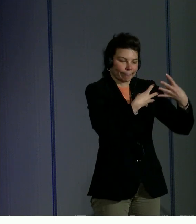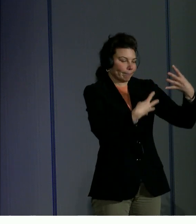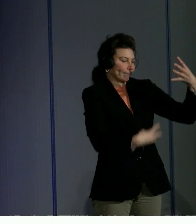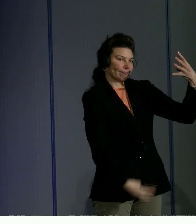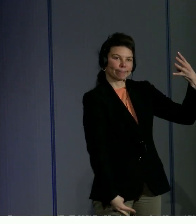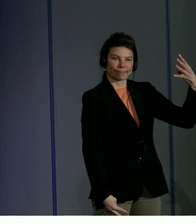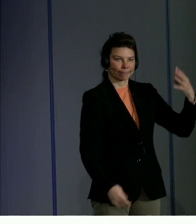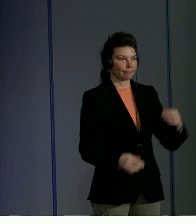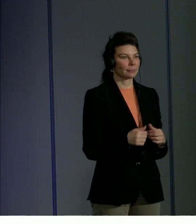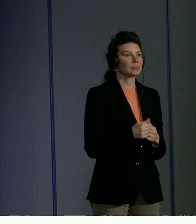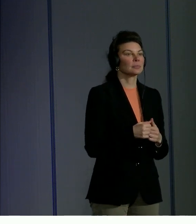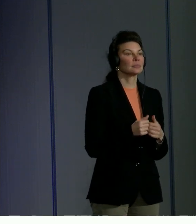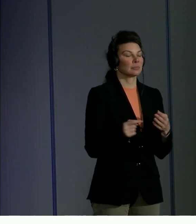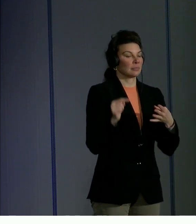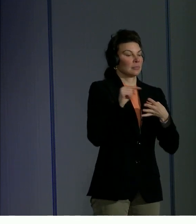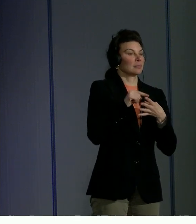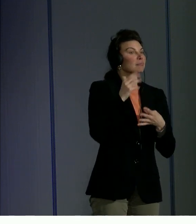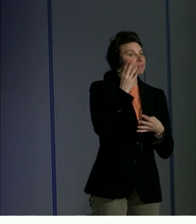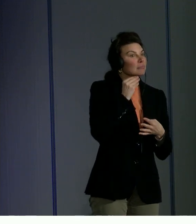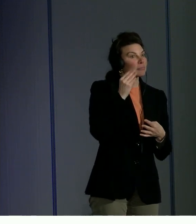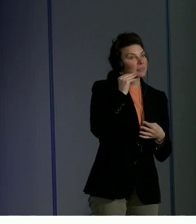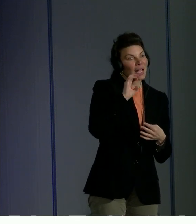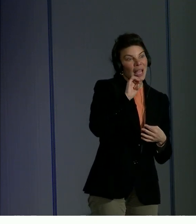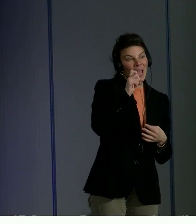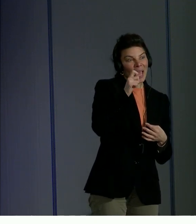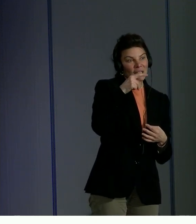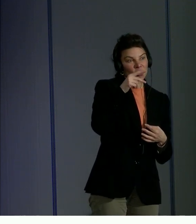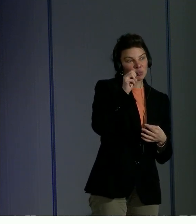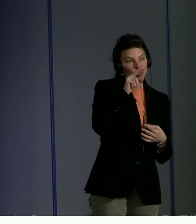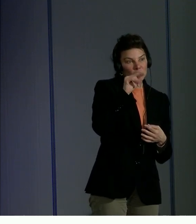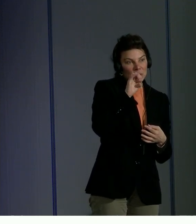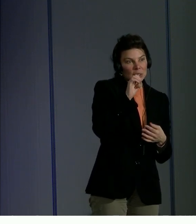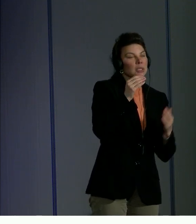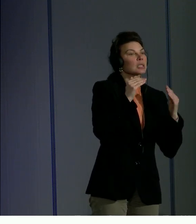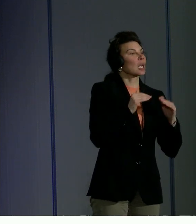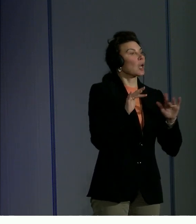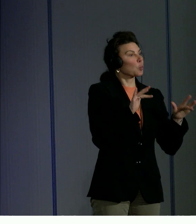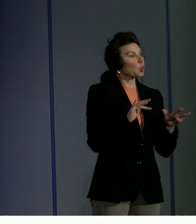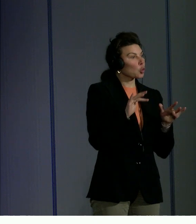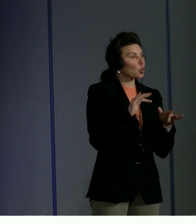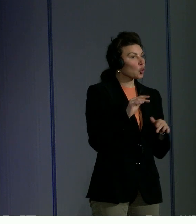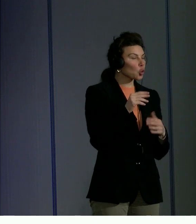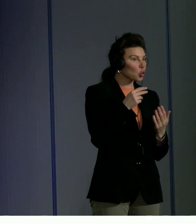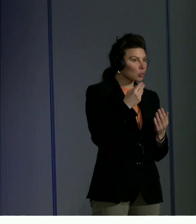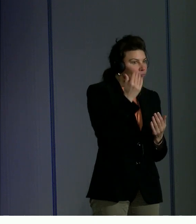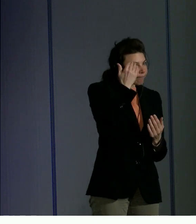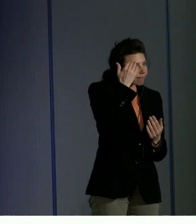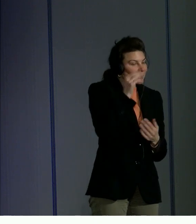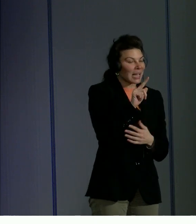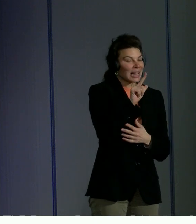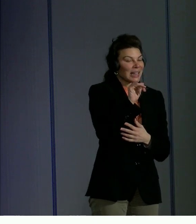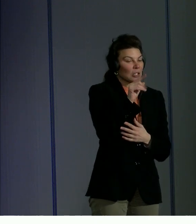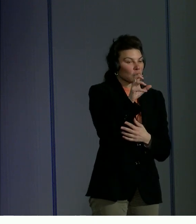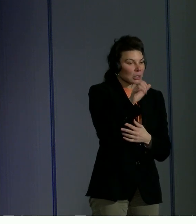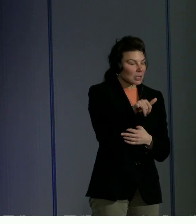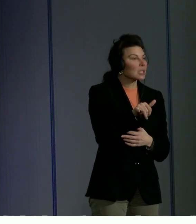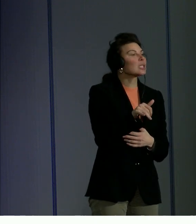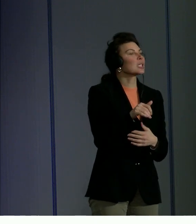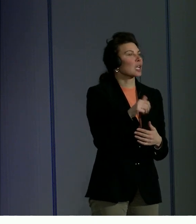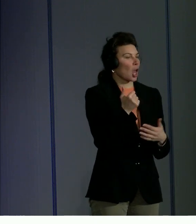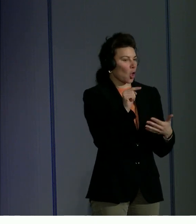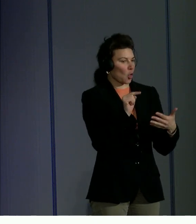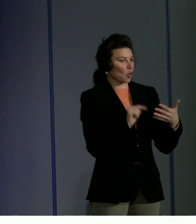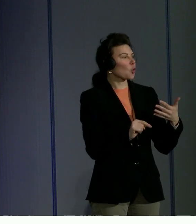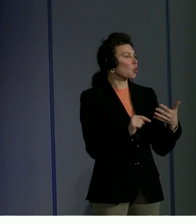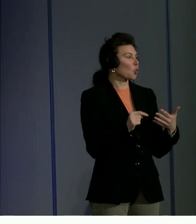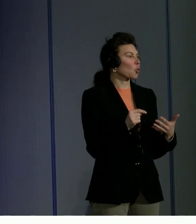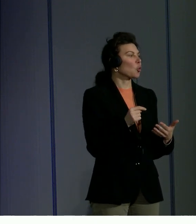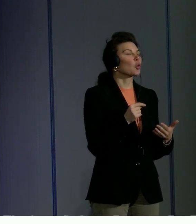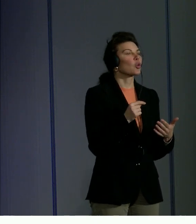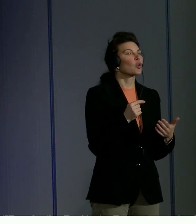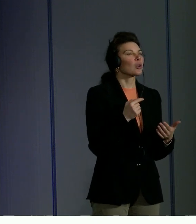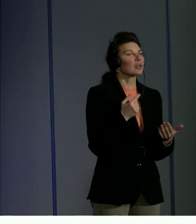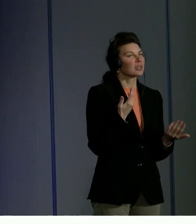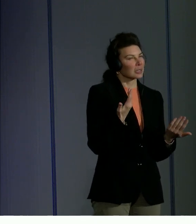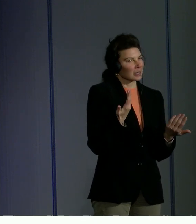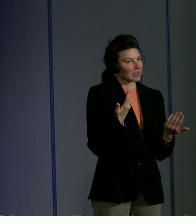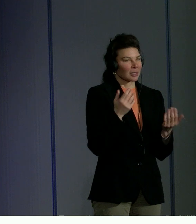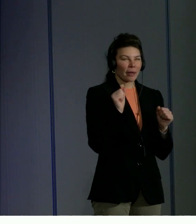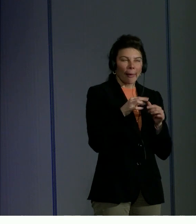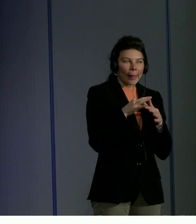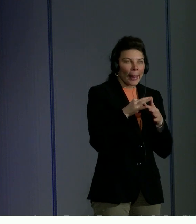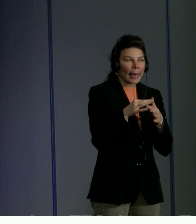Expertise, computer literacy and others may lend bias based on assumptions about ability.